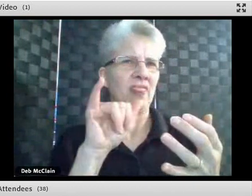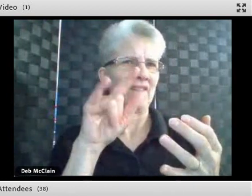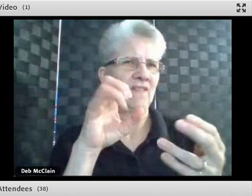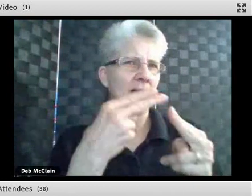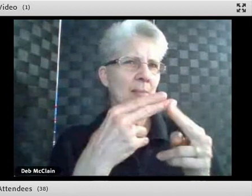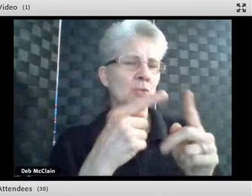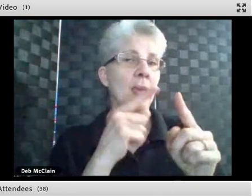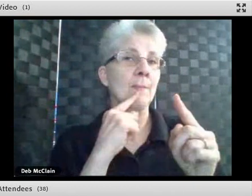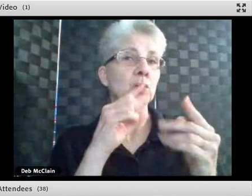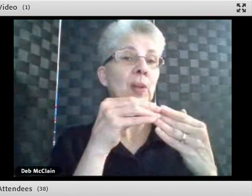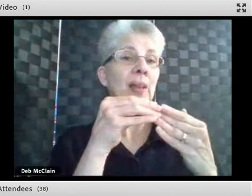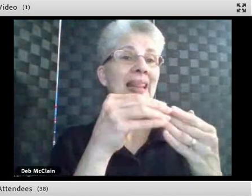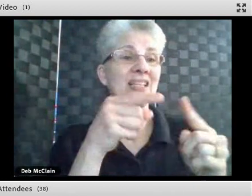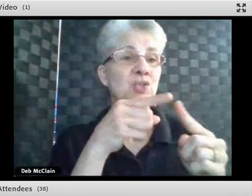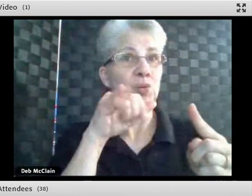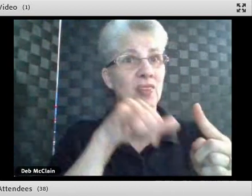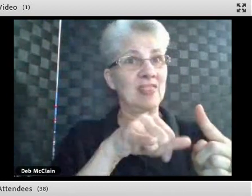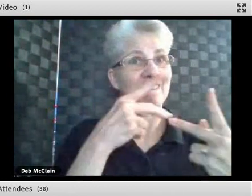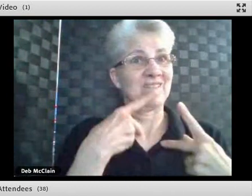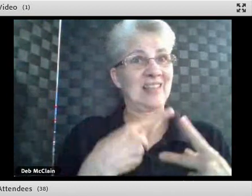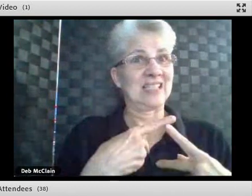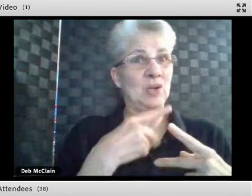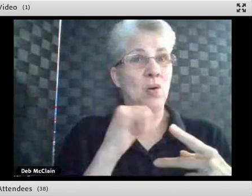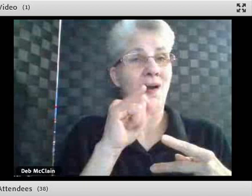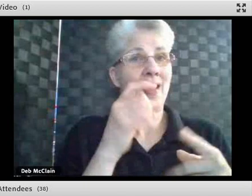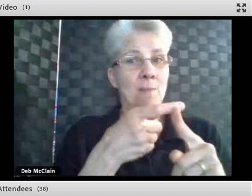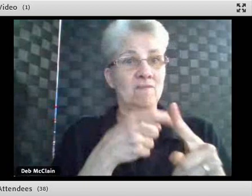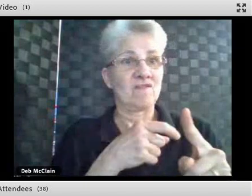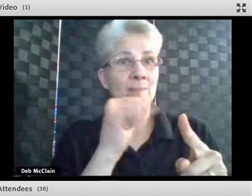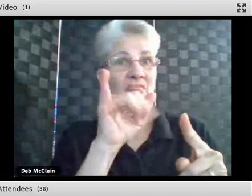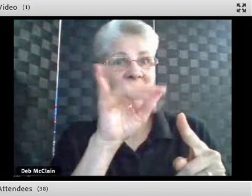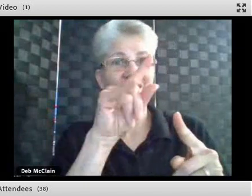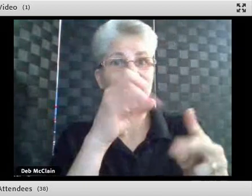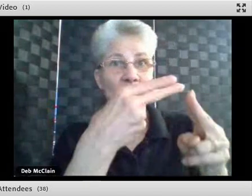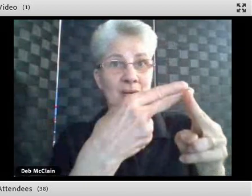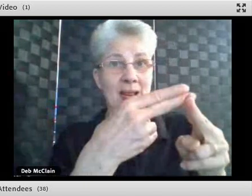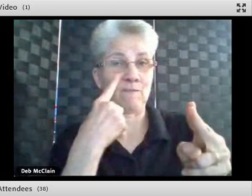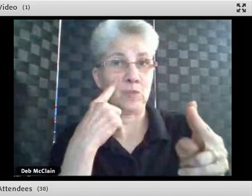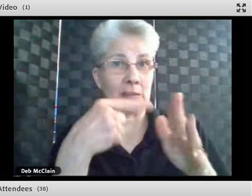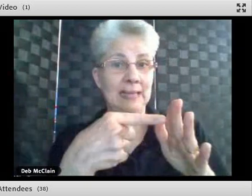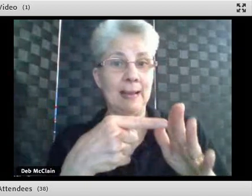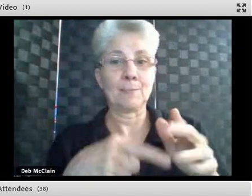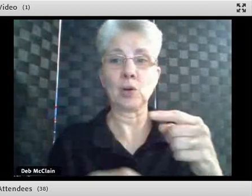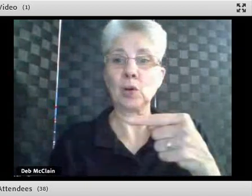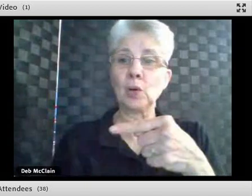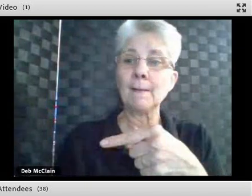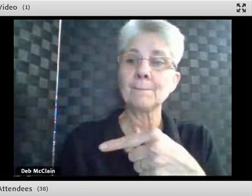to be able to lead us to that physical item from the filename, so the example I have on the screen here